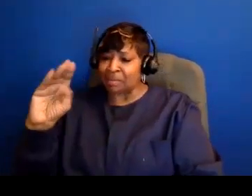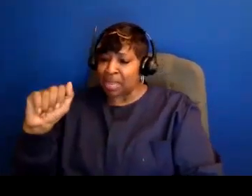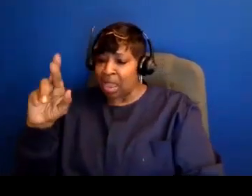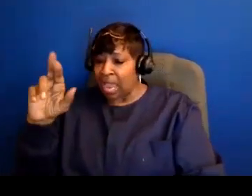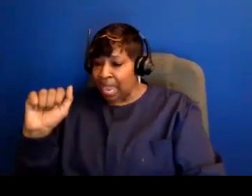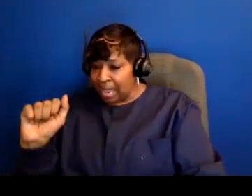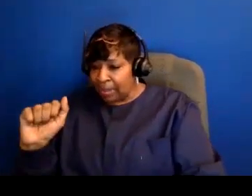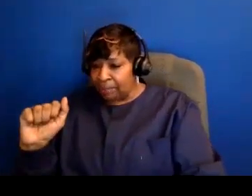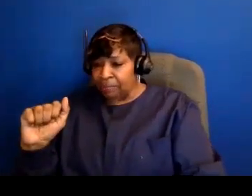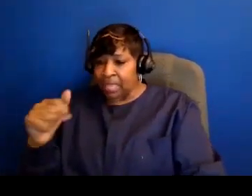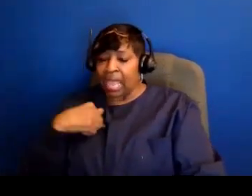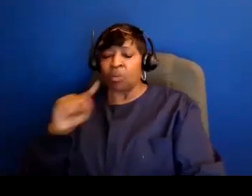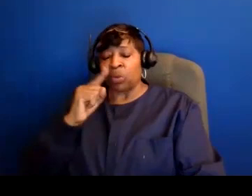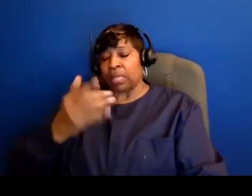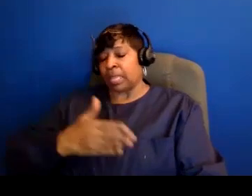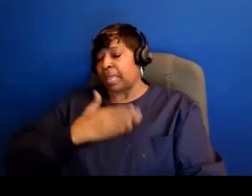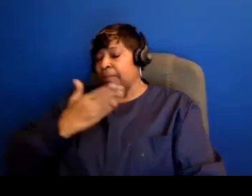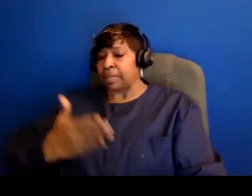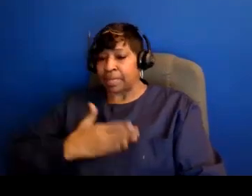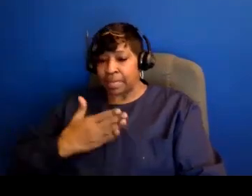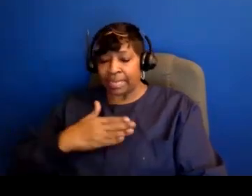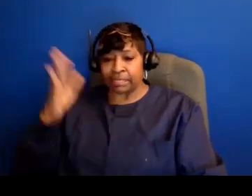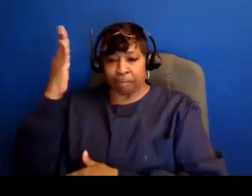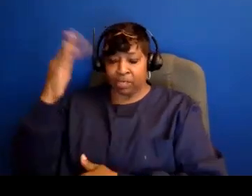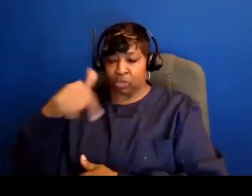Sarah Ailey: you know, i'll make you a co host so you can.